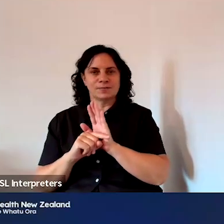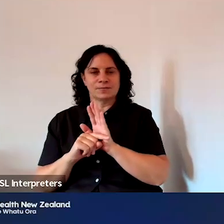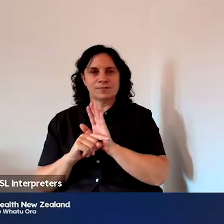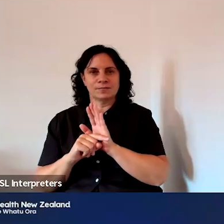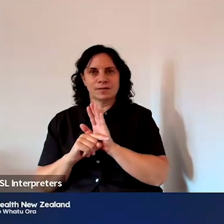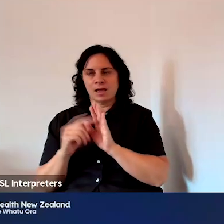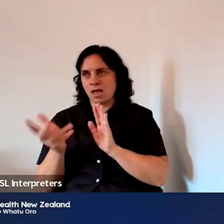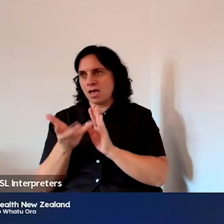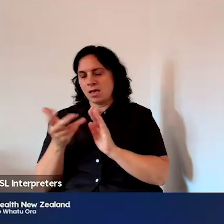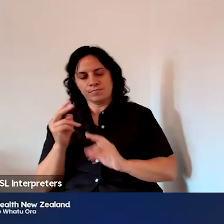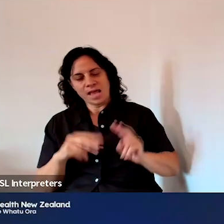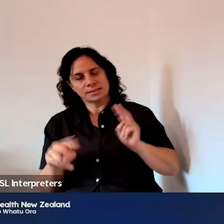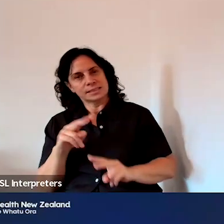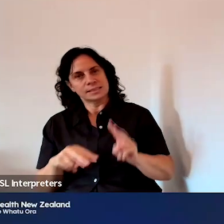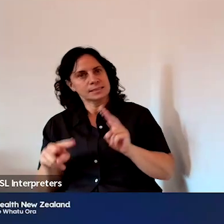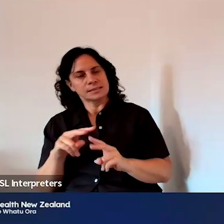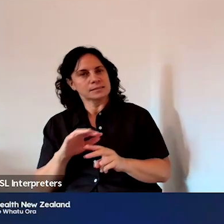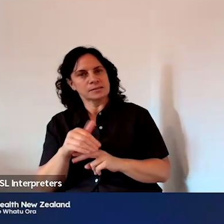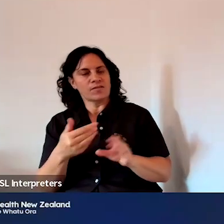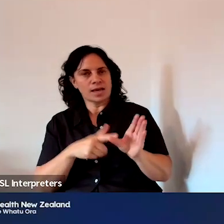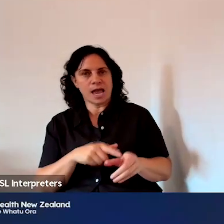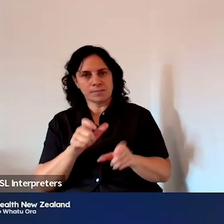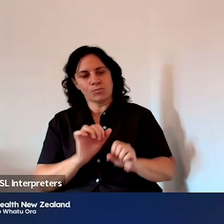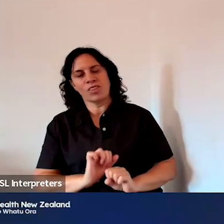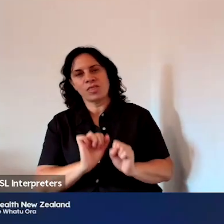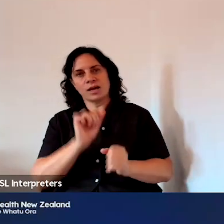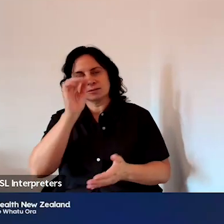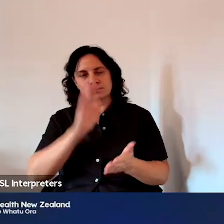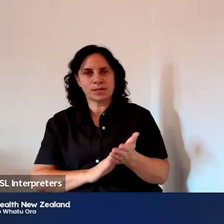assessments of young people and their experiences.